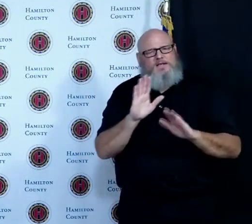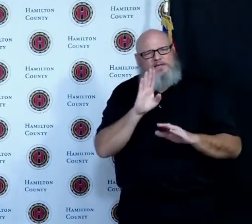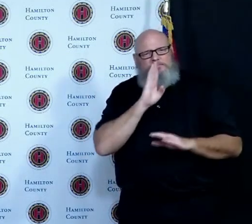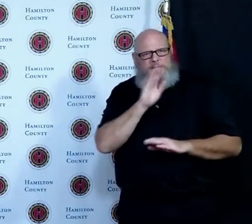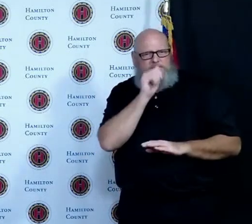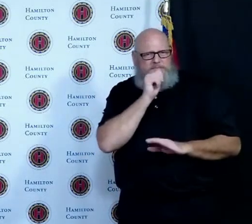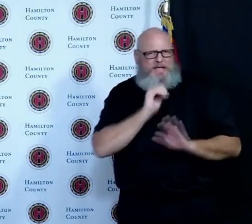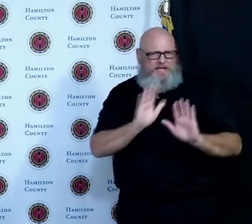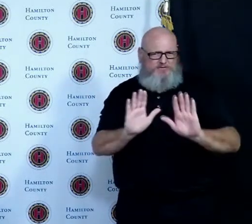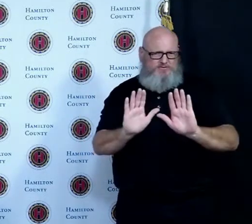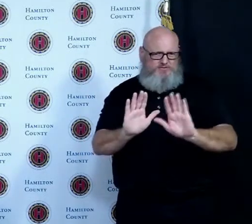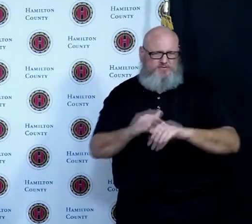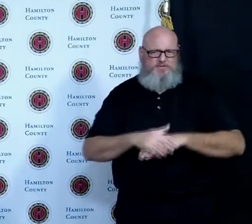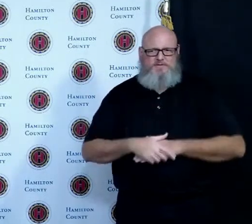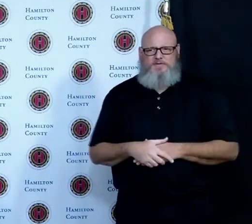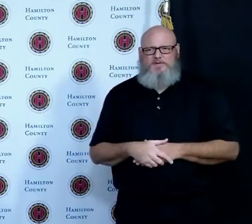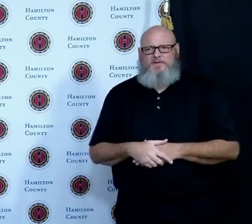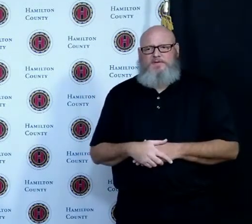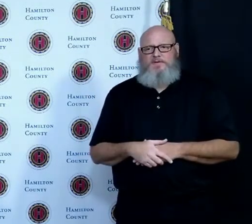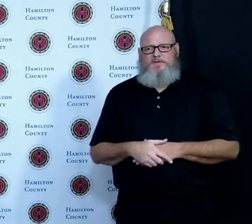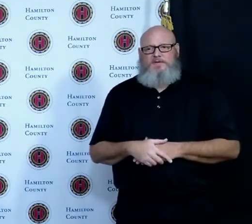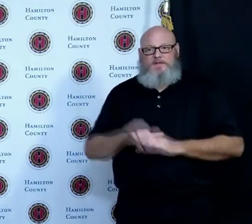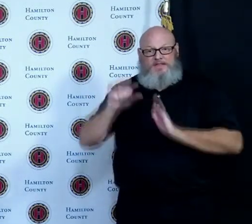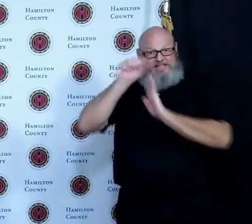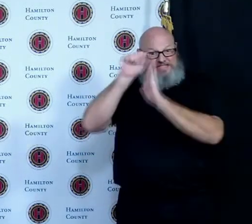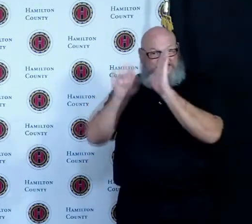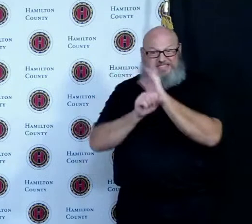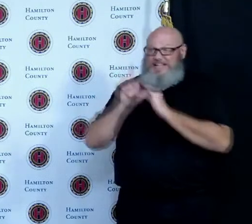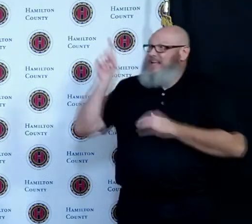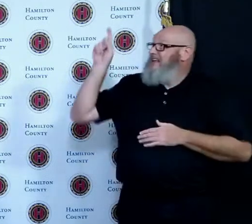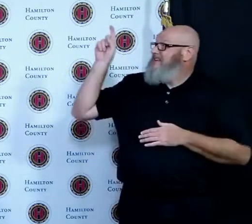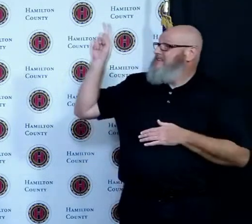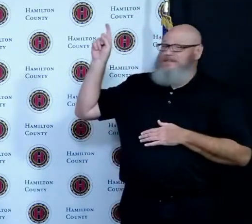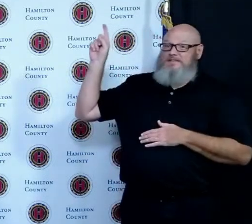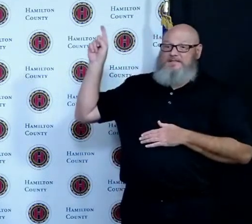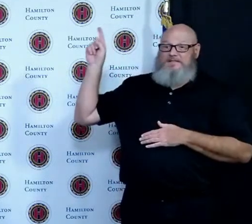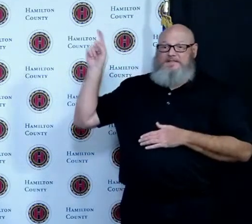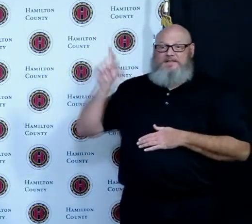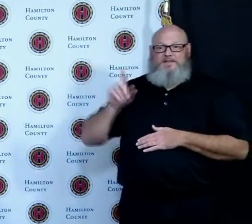for the state to get the plan down to down to the locals so that we can start planning and the truth